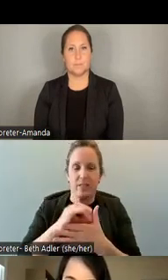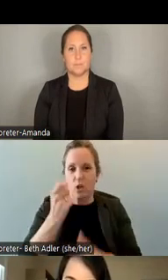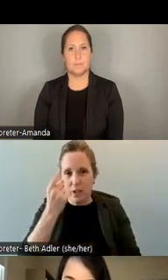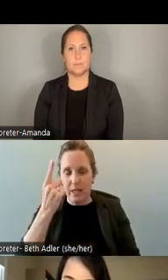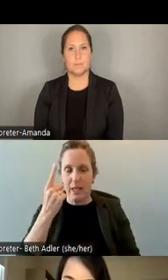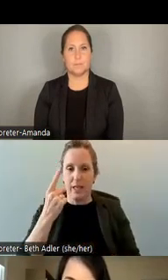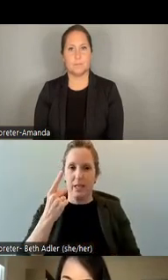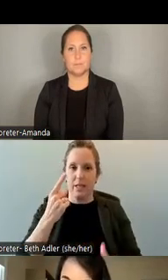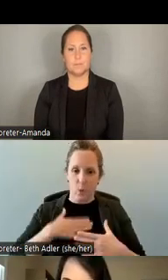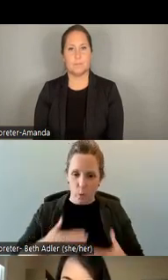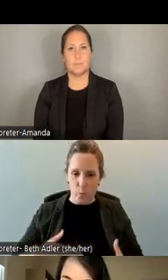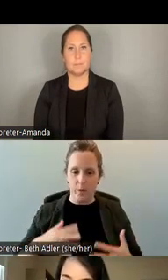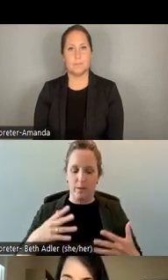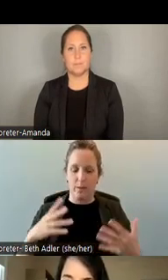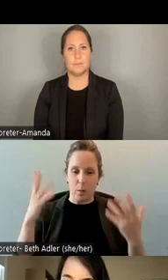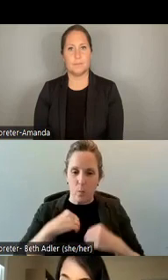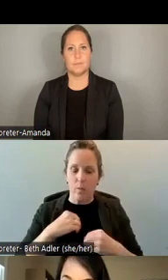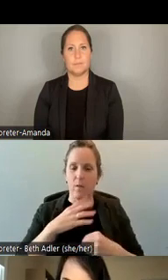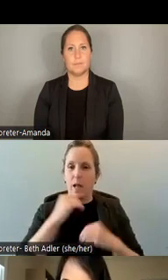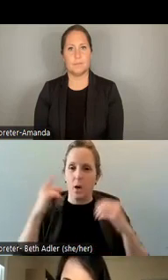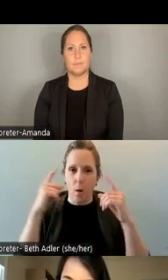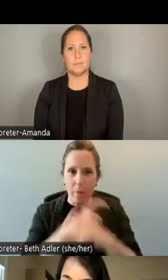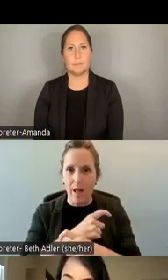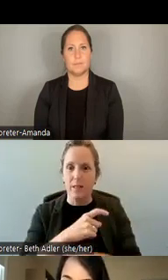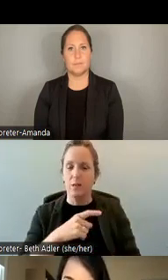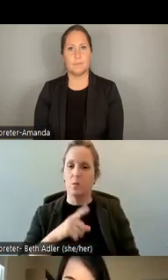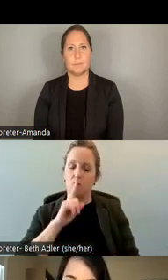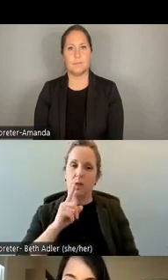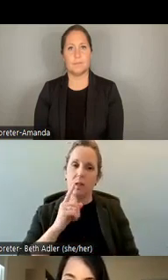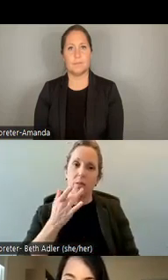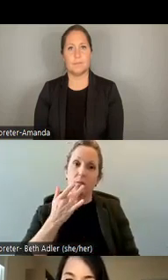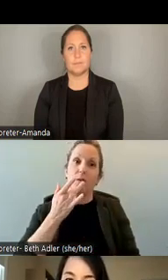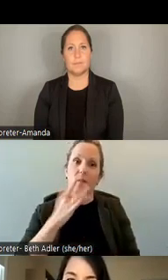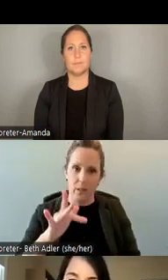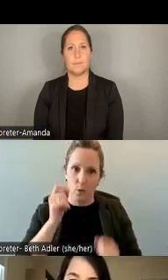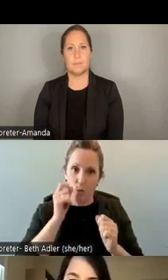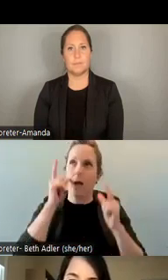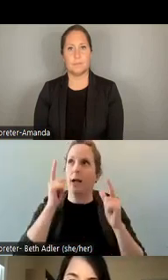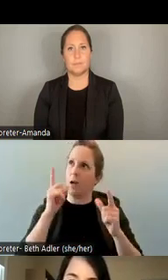beings and what a privilege to wake up every day and do that as your profession and so I was so